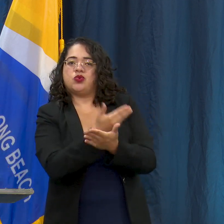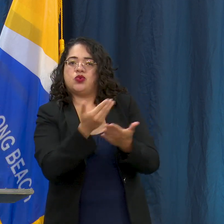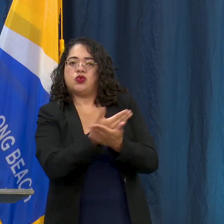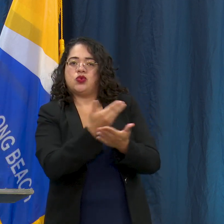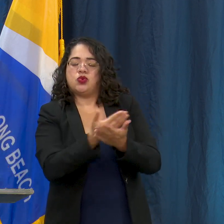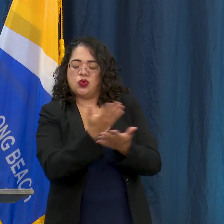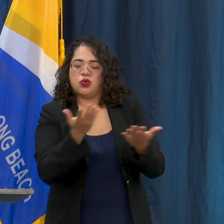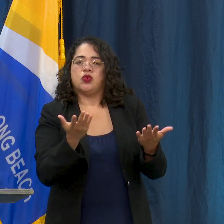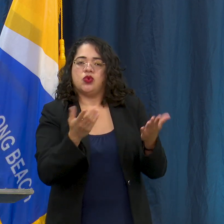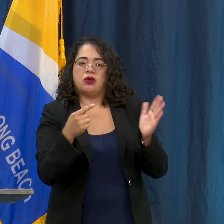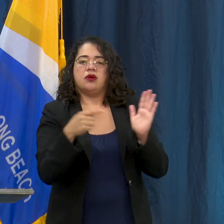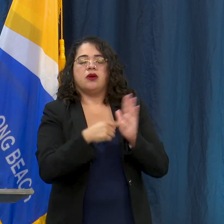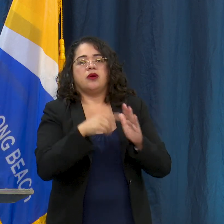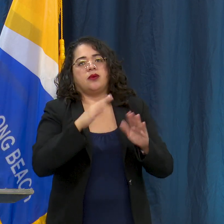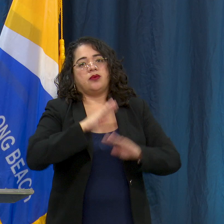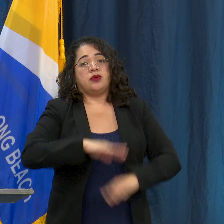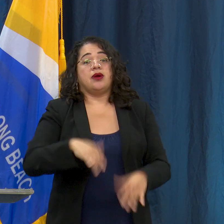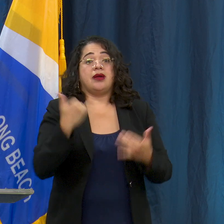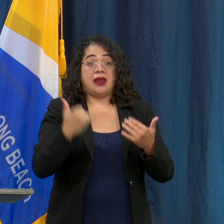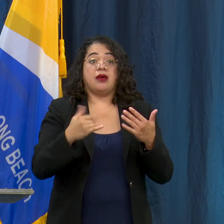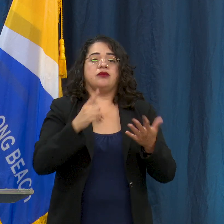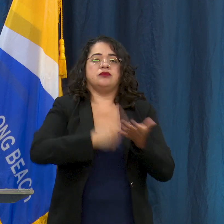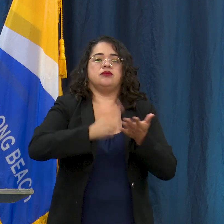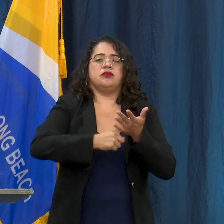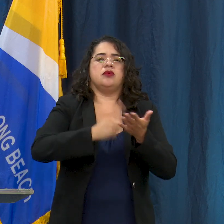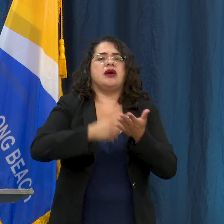where we're at with the reopening process. We know that this past